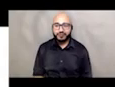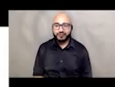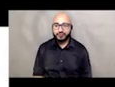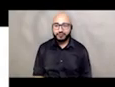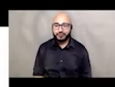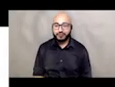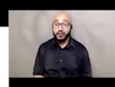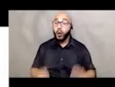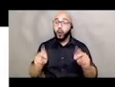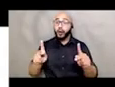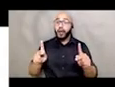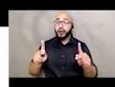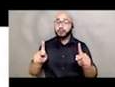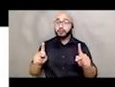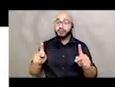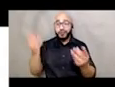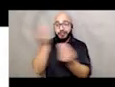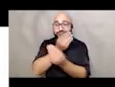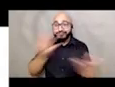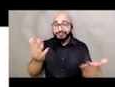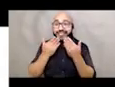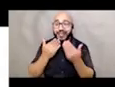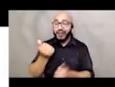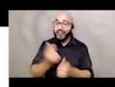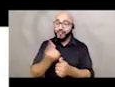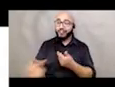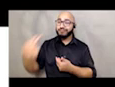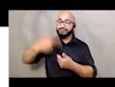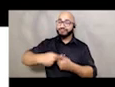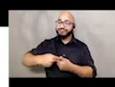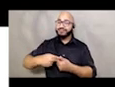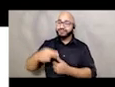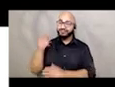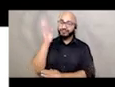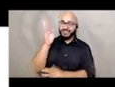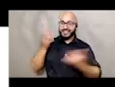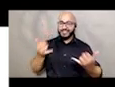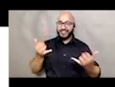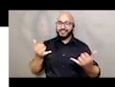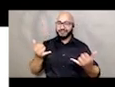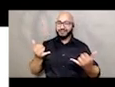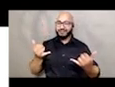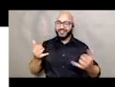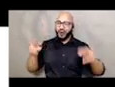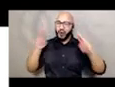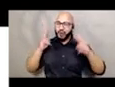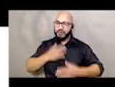OK, well, I want to say thank you for everyone for joining us for our presentation today. And I hope you guys have a wonderful day.